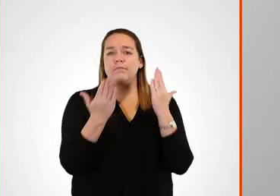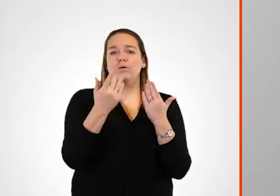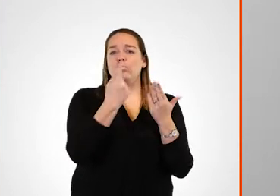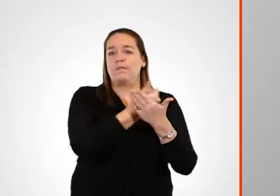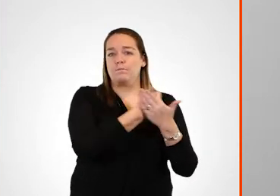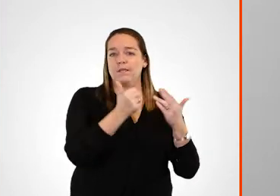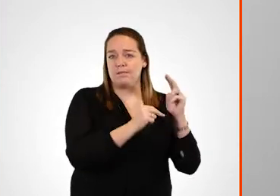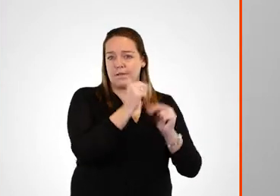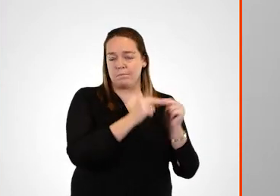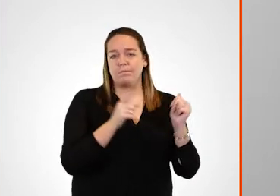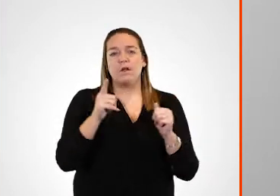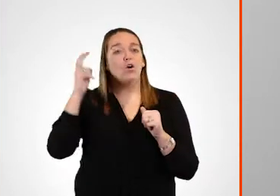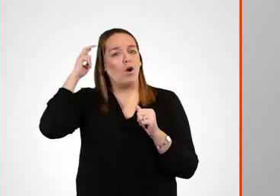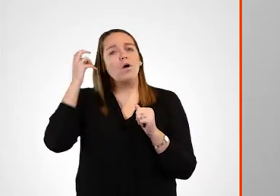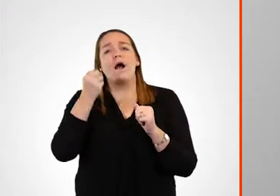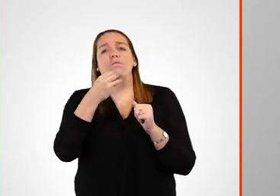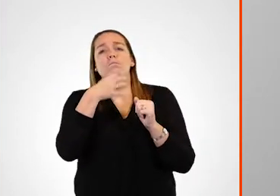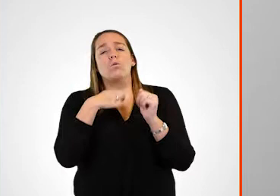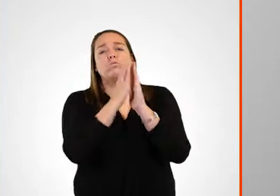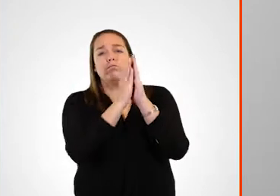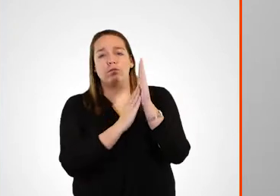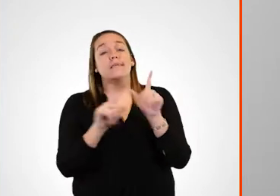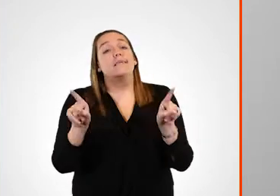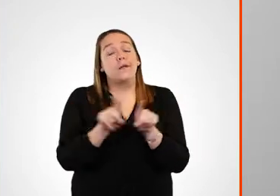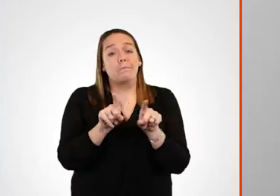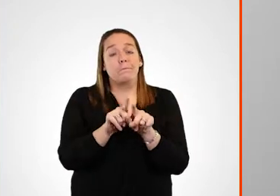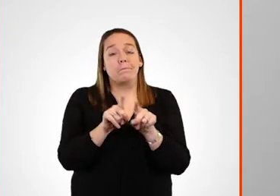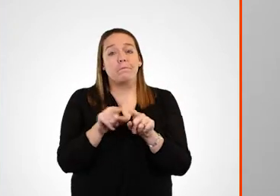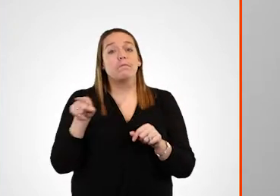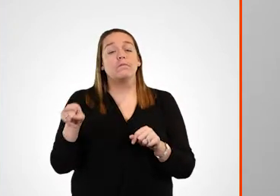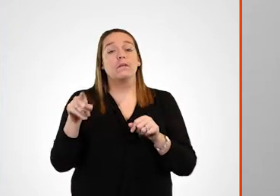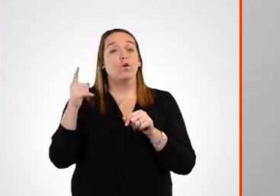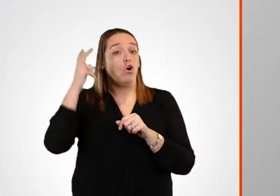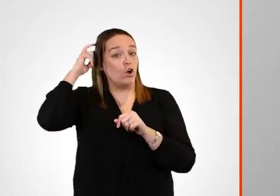for the cochlear implant users, but also those children are more variable.